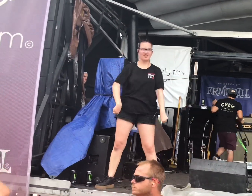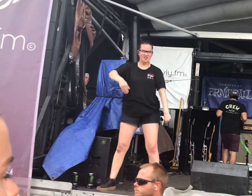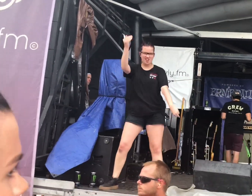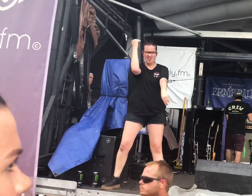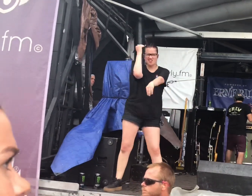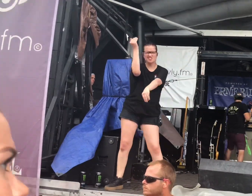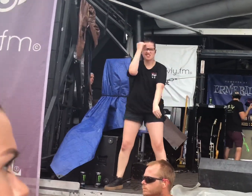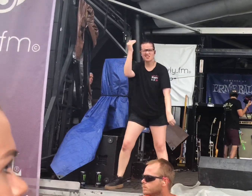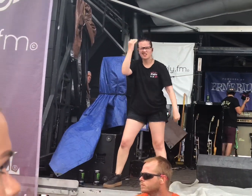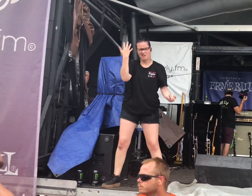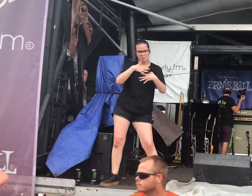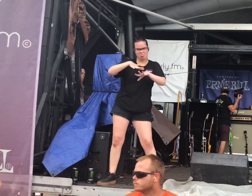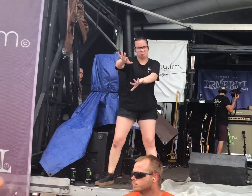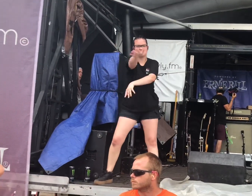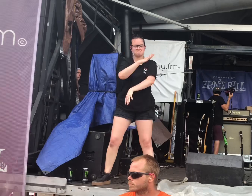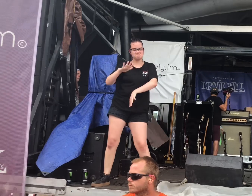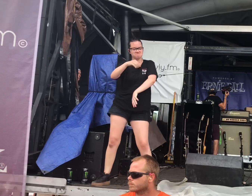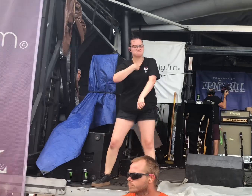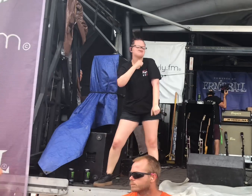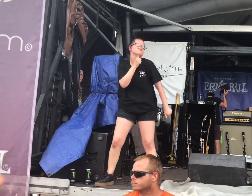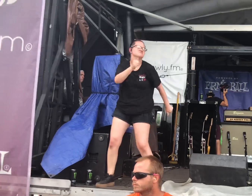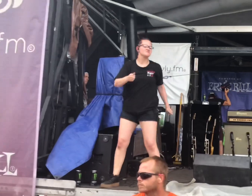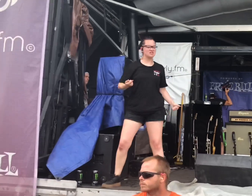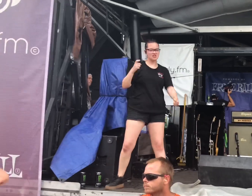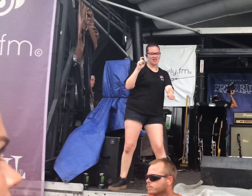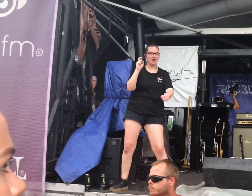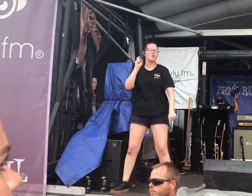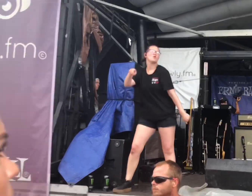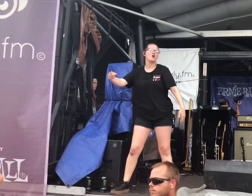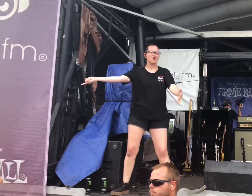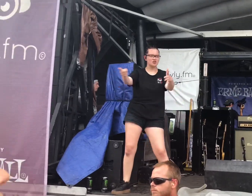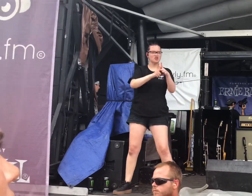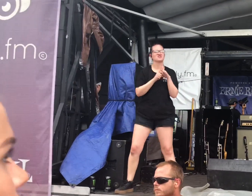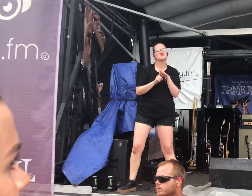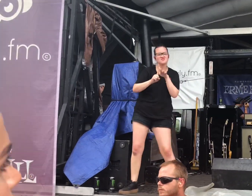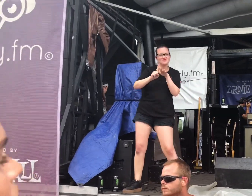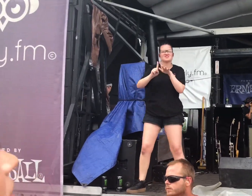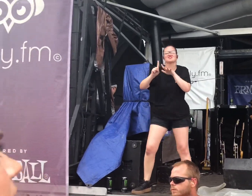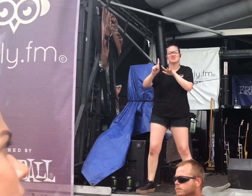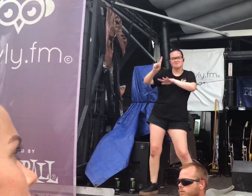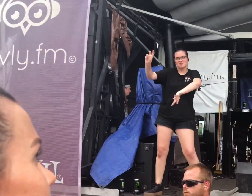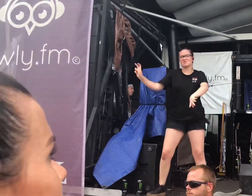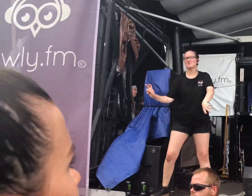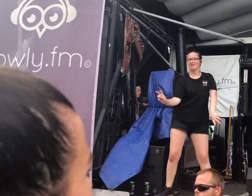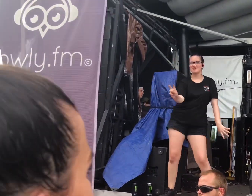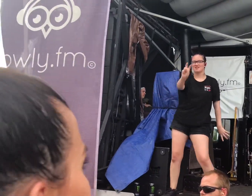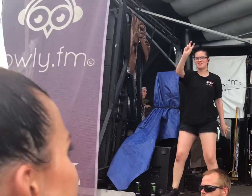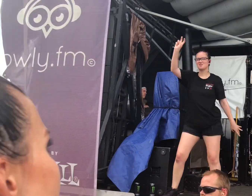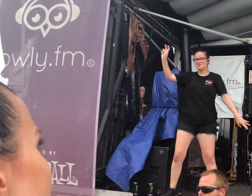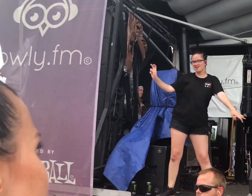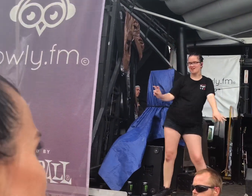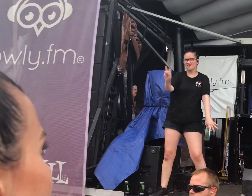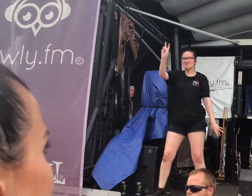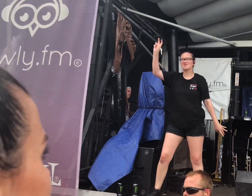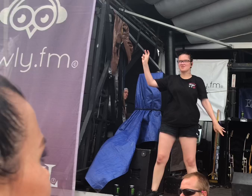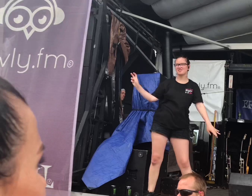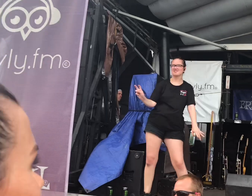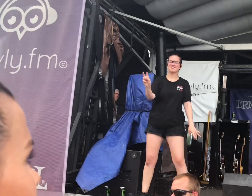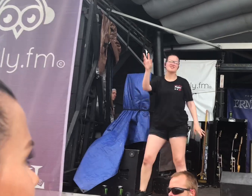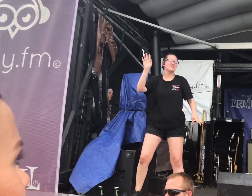I see this place ain't big enough for me I want you to take me away way, way, way